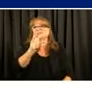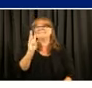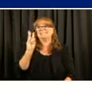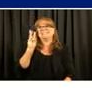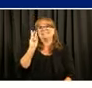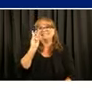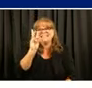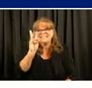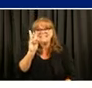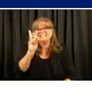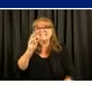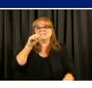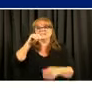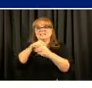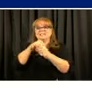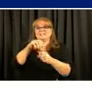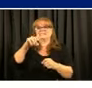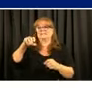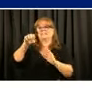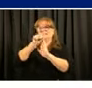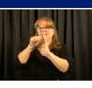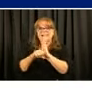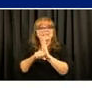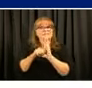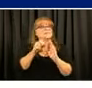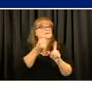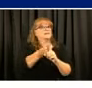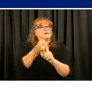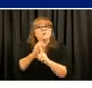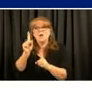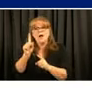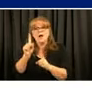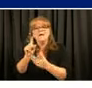based in colleges or universities in the state and we actually based on the number of outbreaks